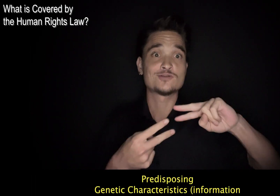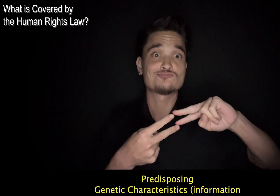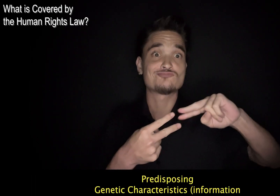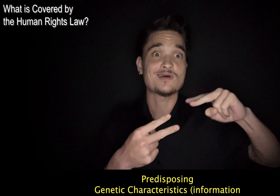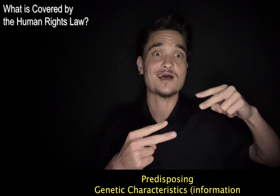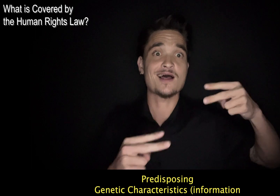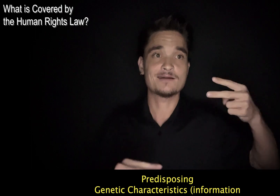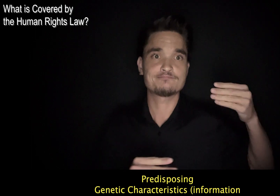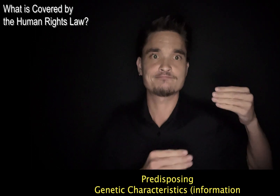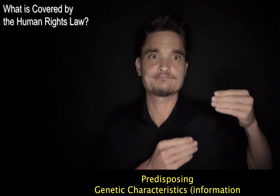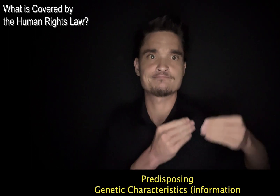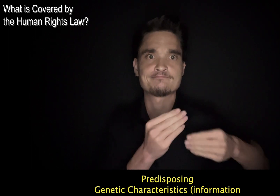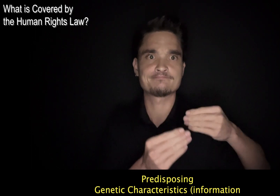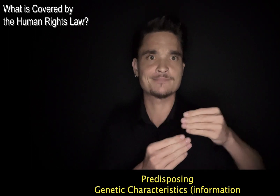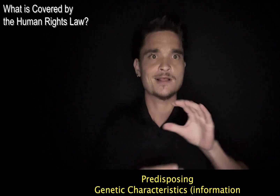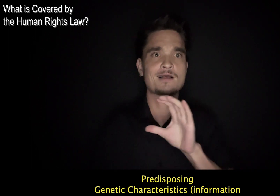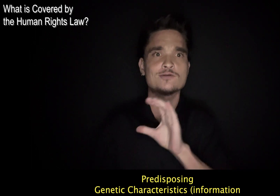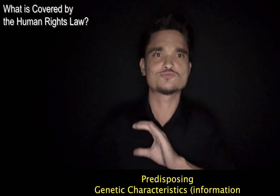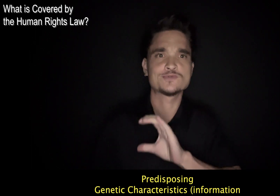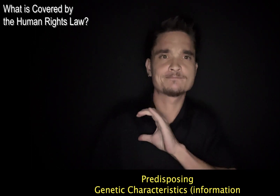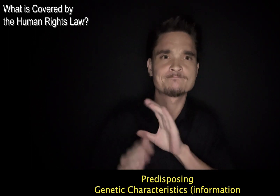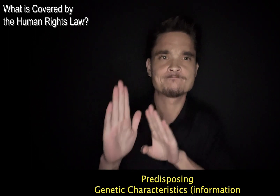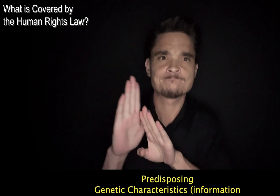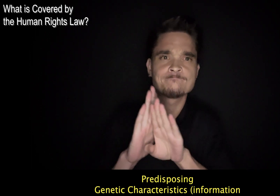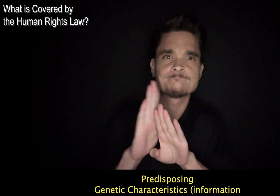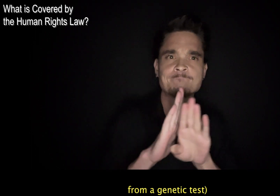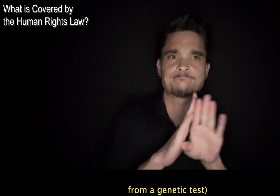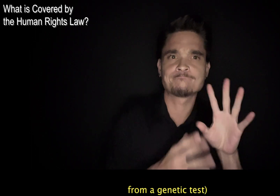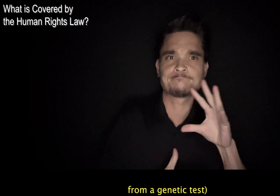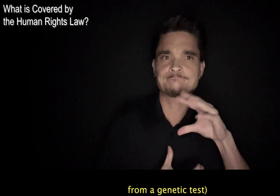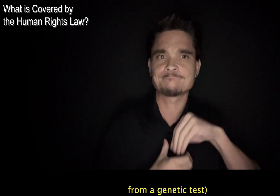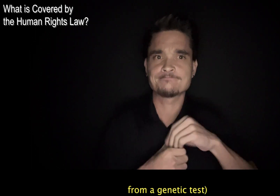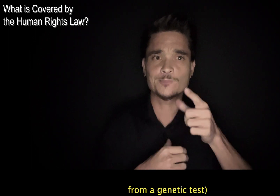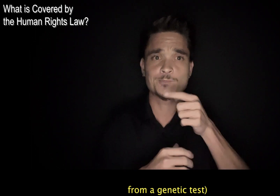Predisposing Genetic Characteristics (information from a genetic test)